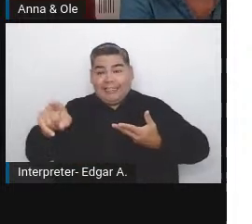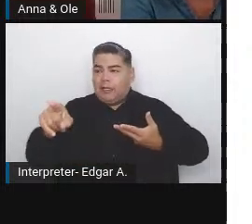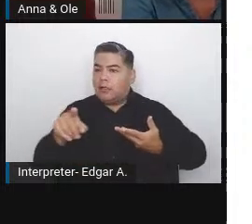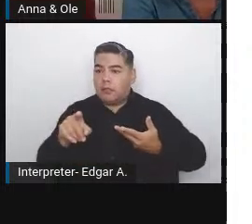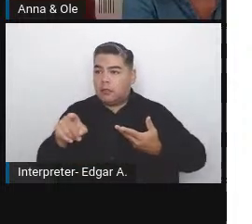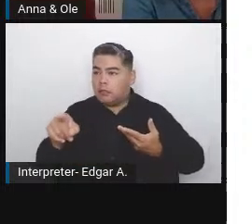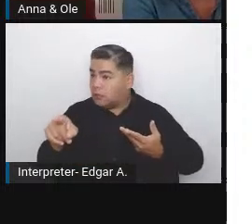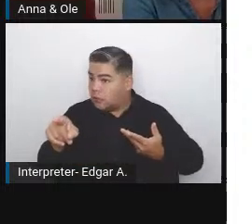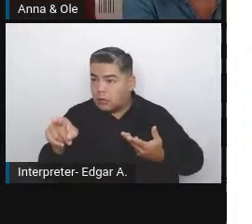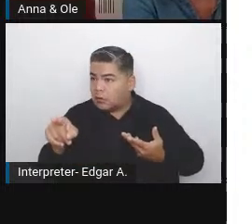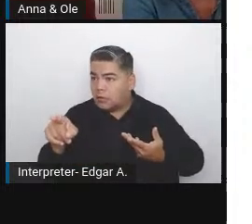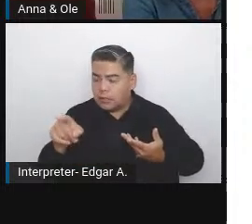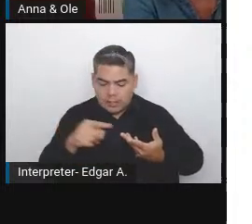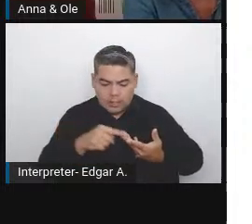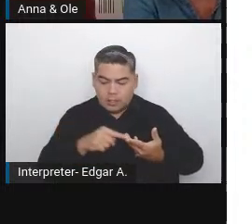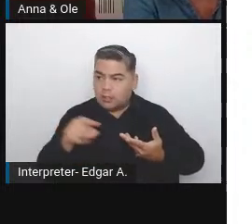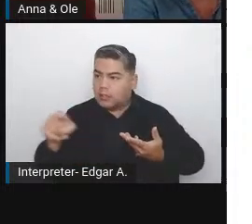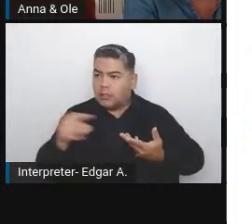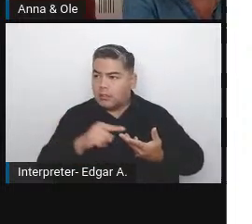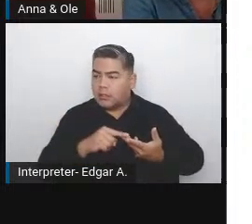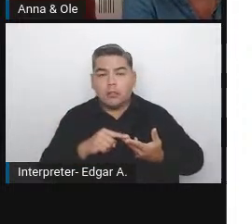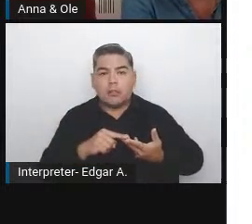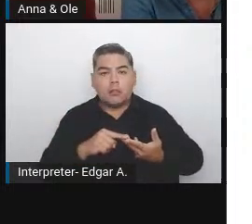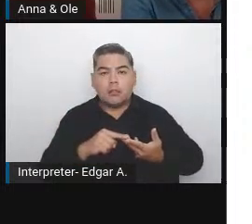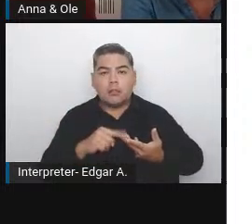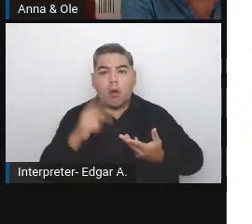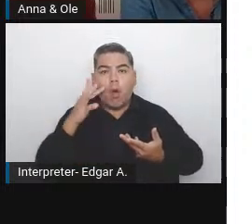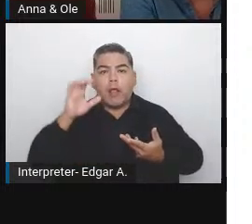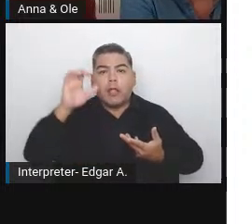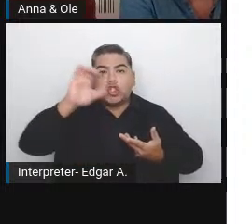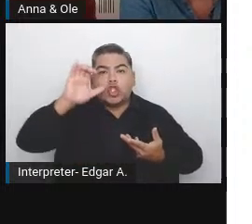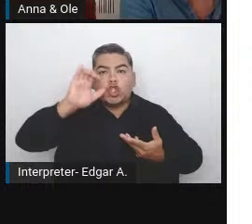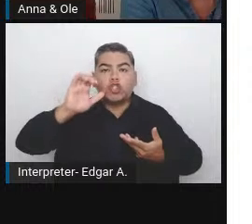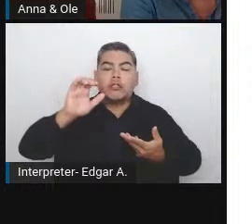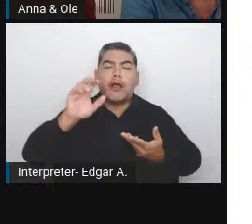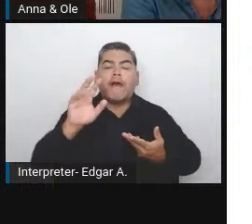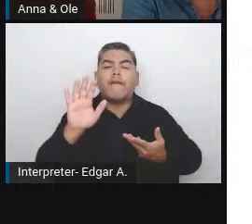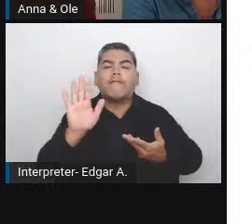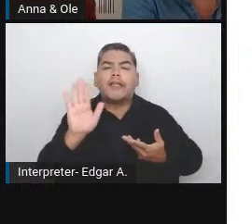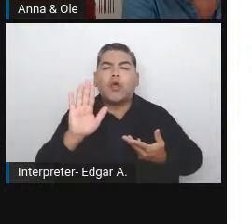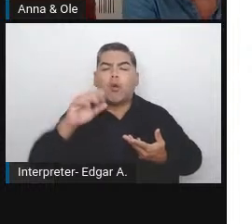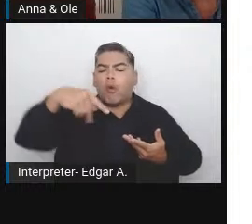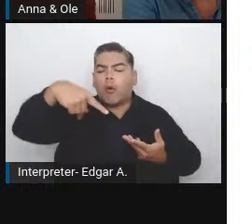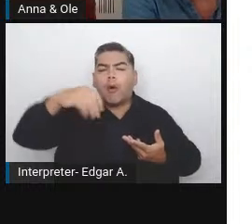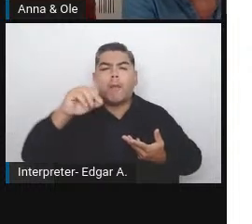we thought would collect this in the page and call it find inspiration. It is brilliant.